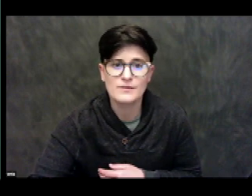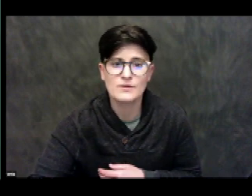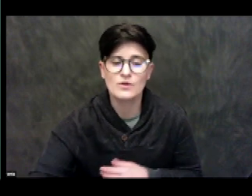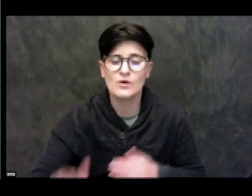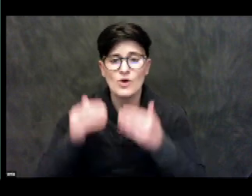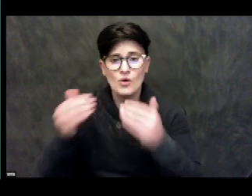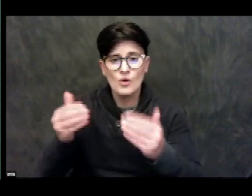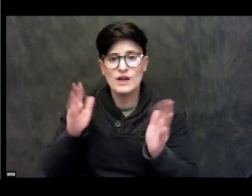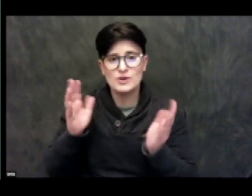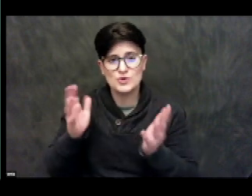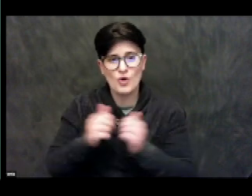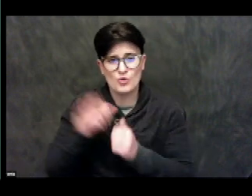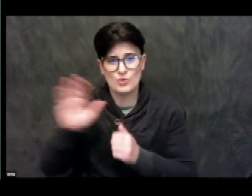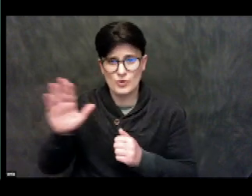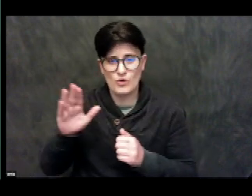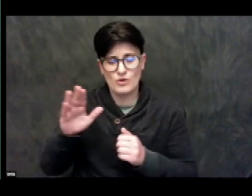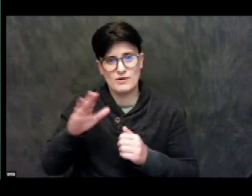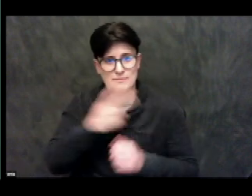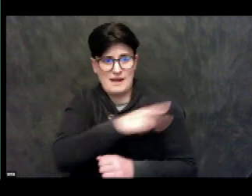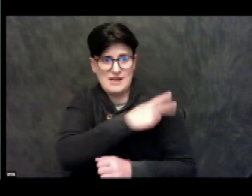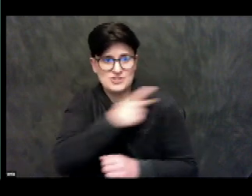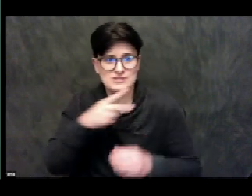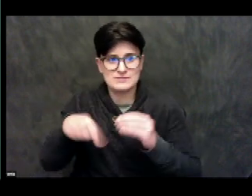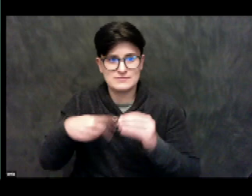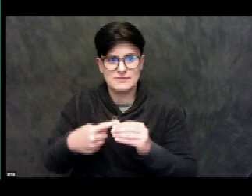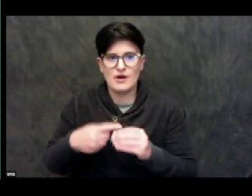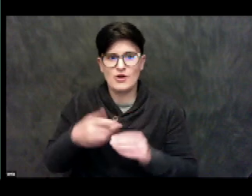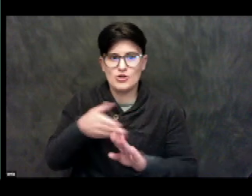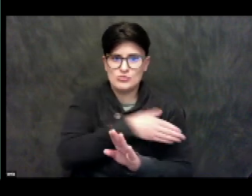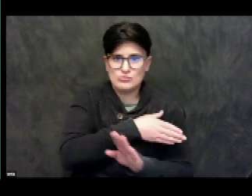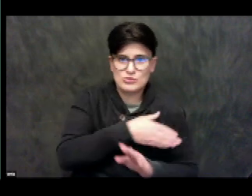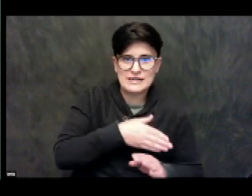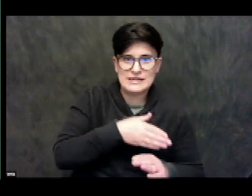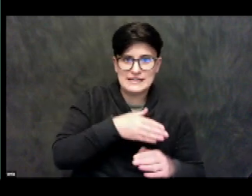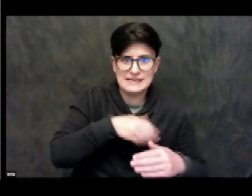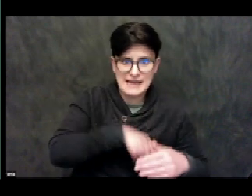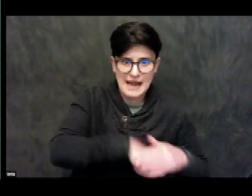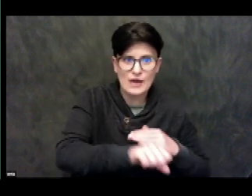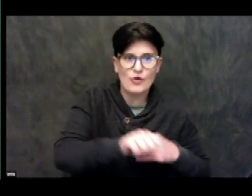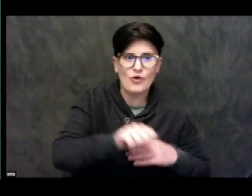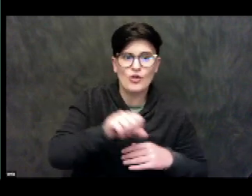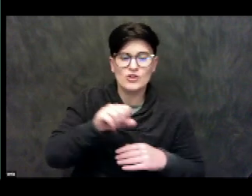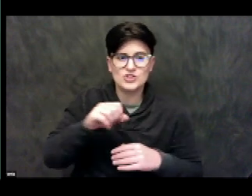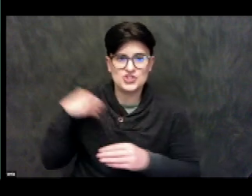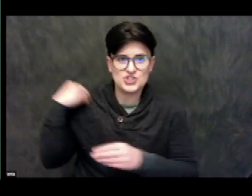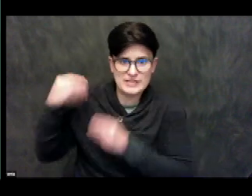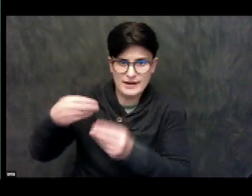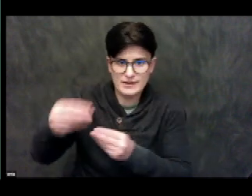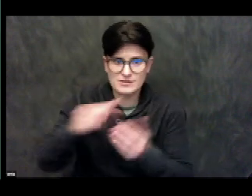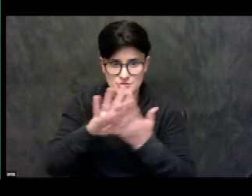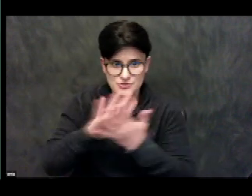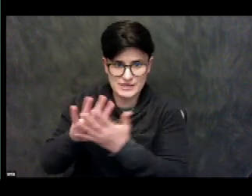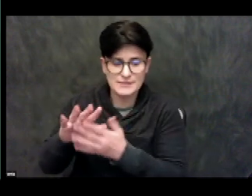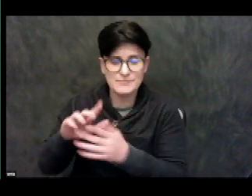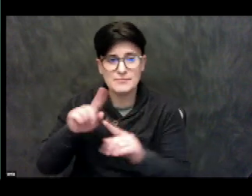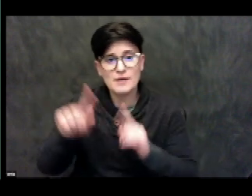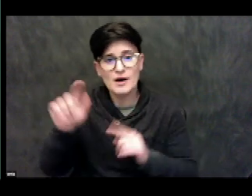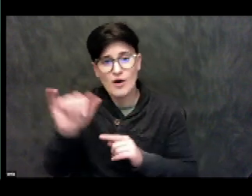Also remember that there's a tendency, and it's in the reported literature that screening is pressed or